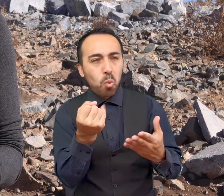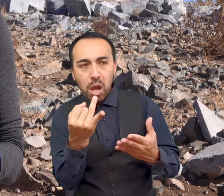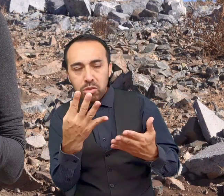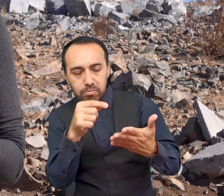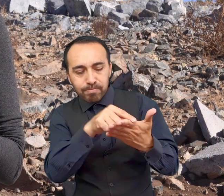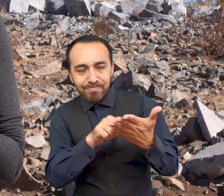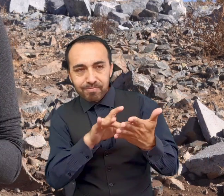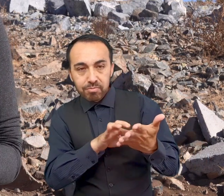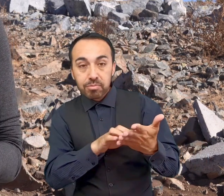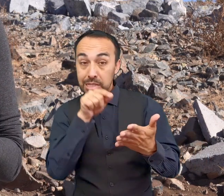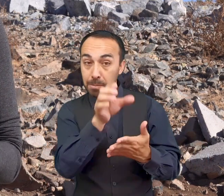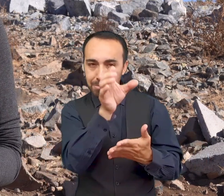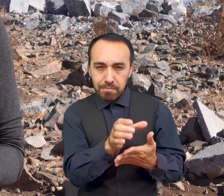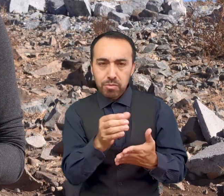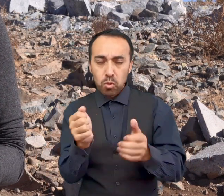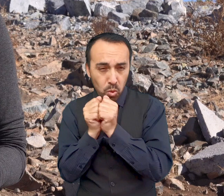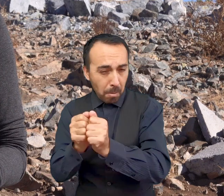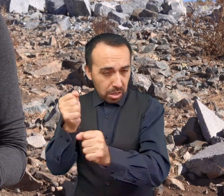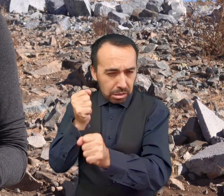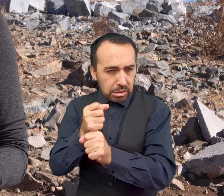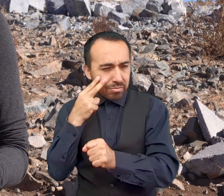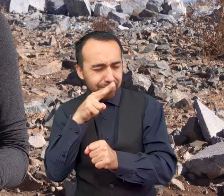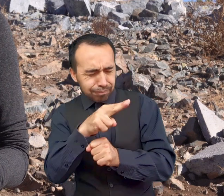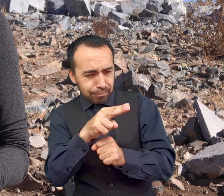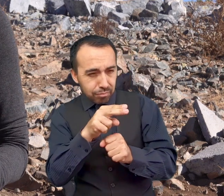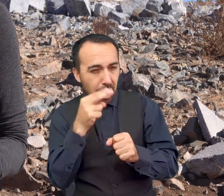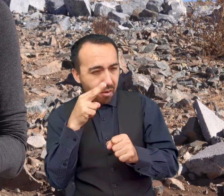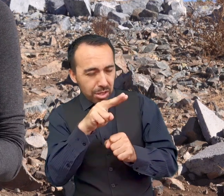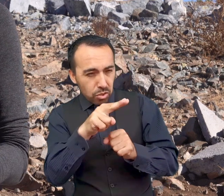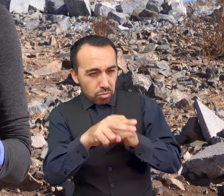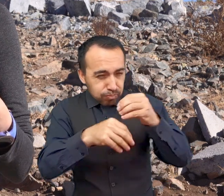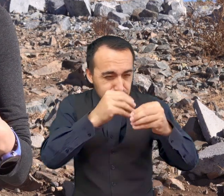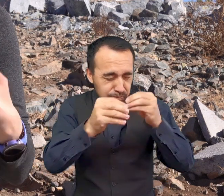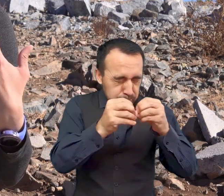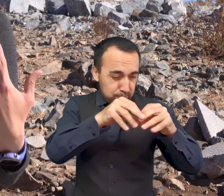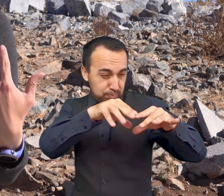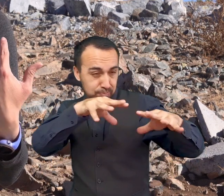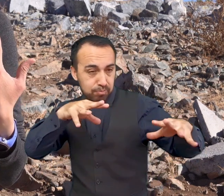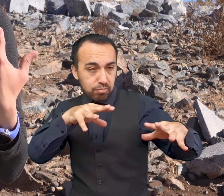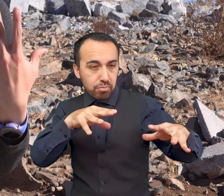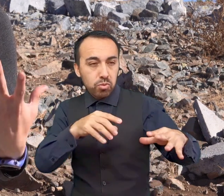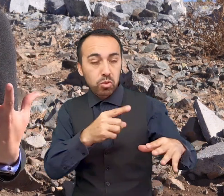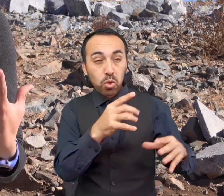Kyle Kremer of Carnegie Theoretical Astrophysics (CTAC) develops N-body simulations